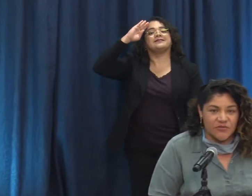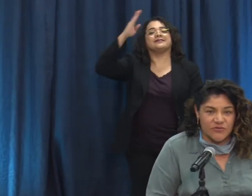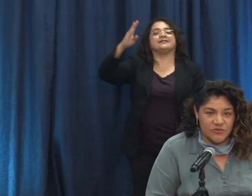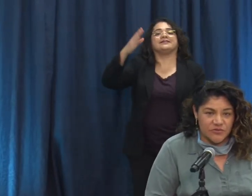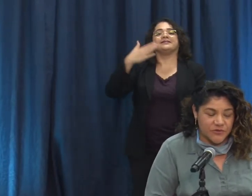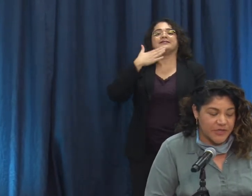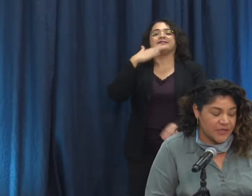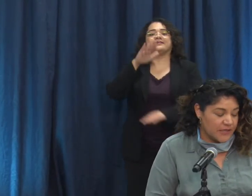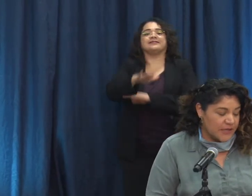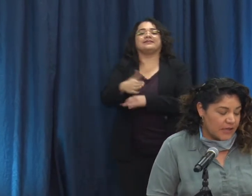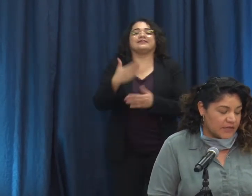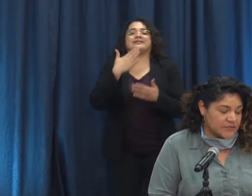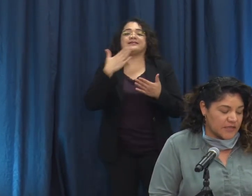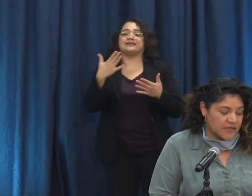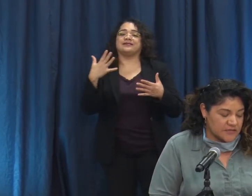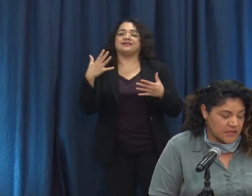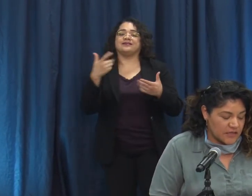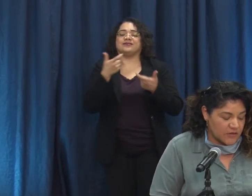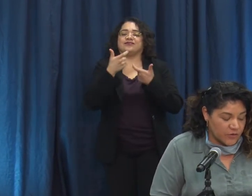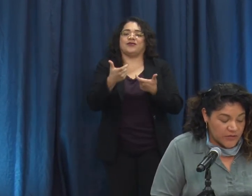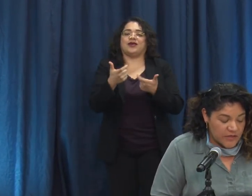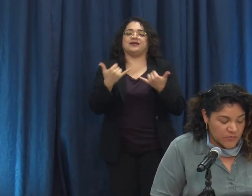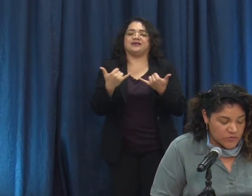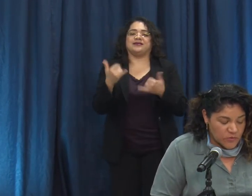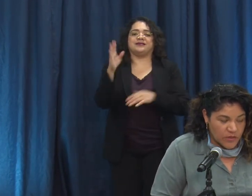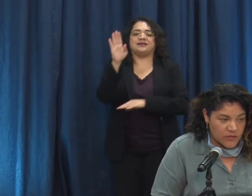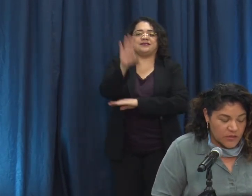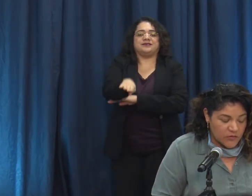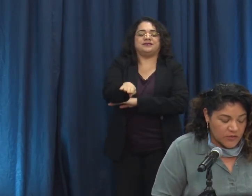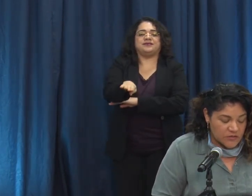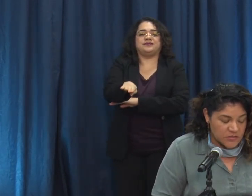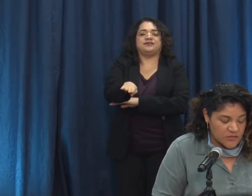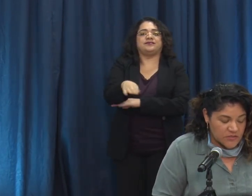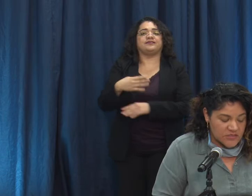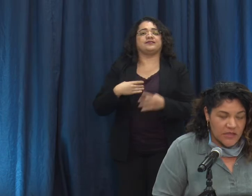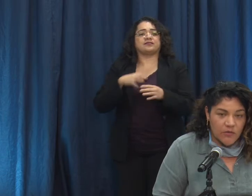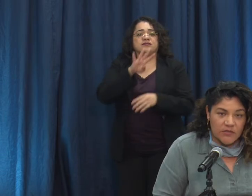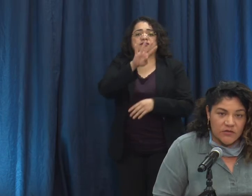con nosotros oi este desde el tenemos cuatro sent roses sent a Quattro